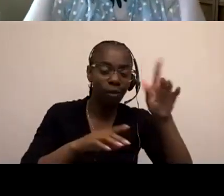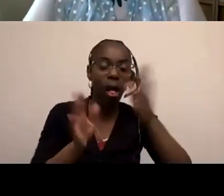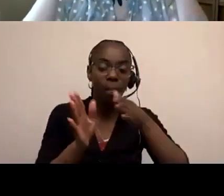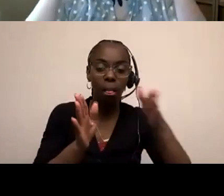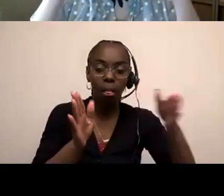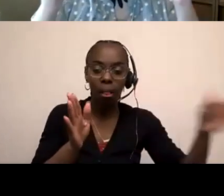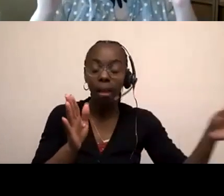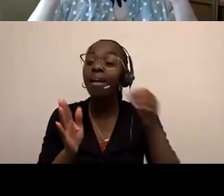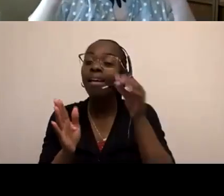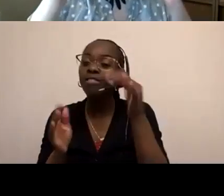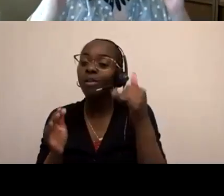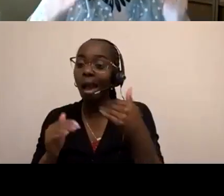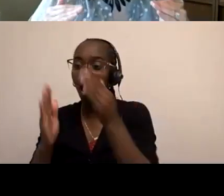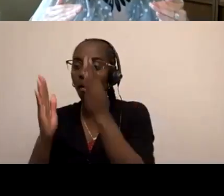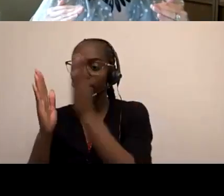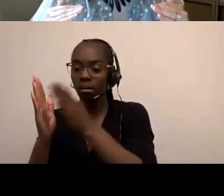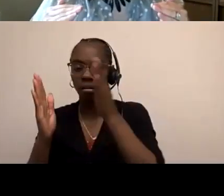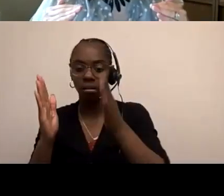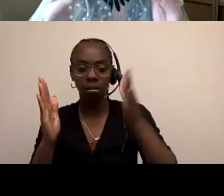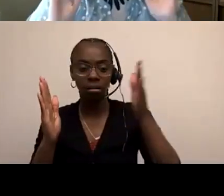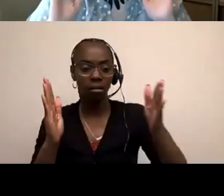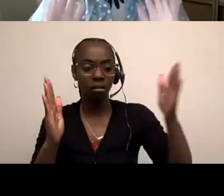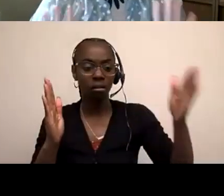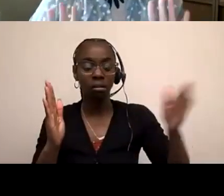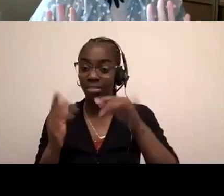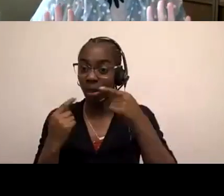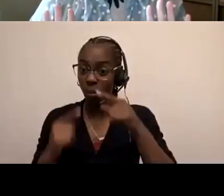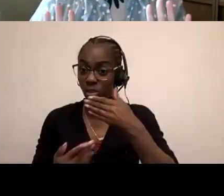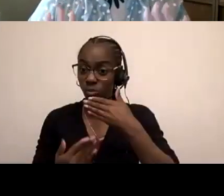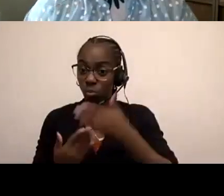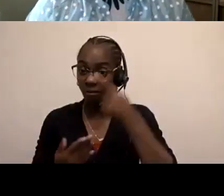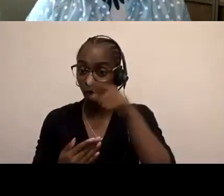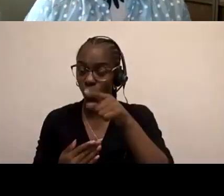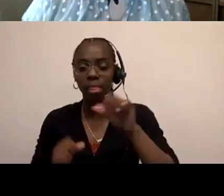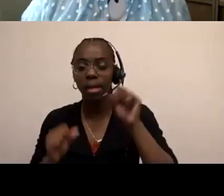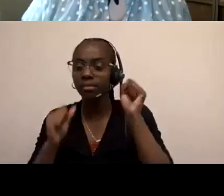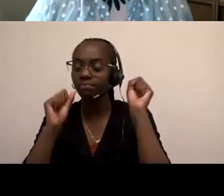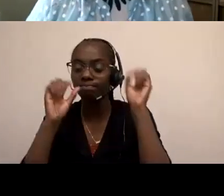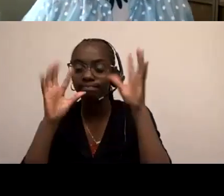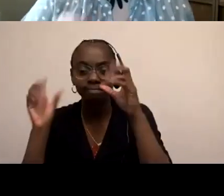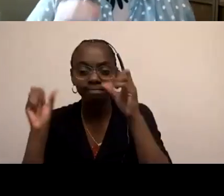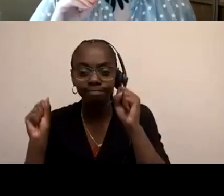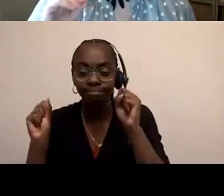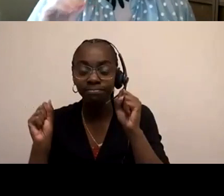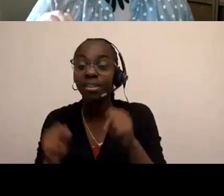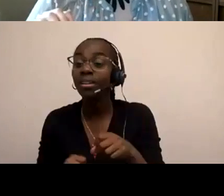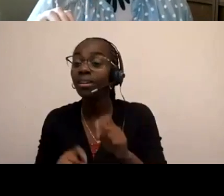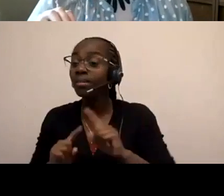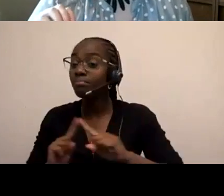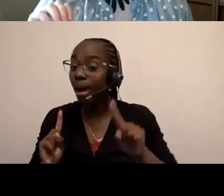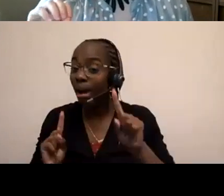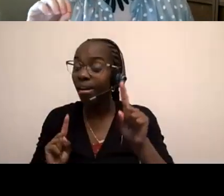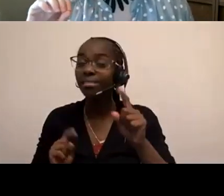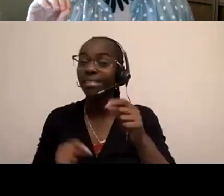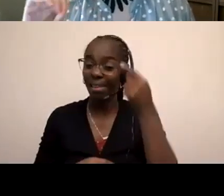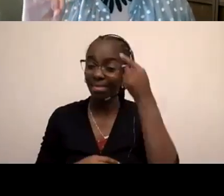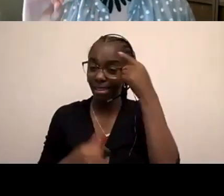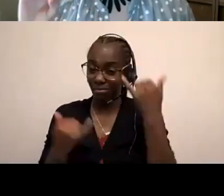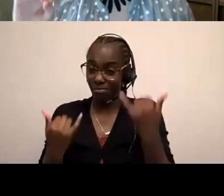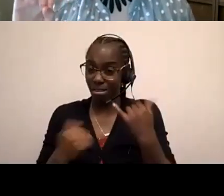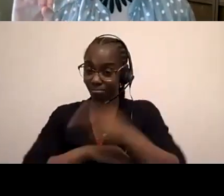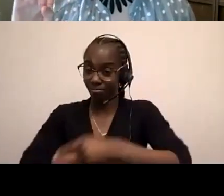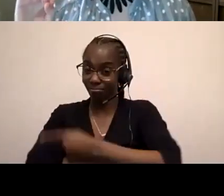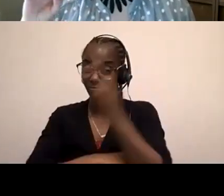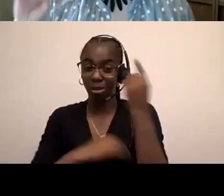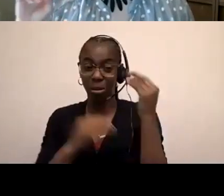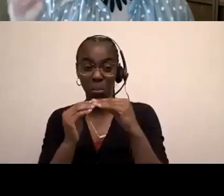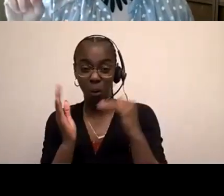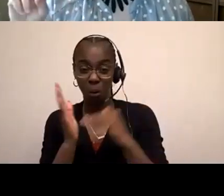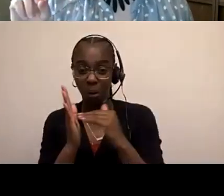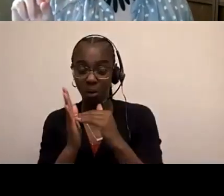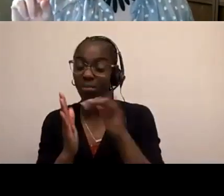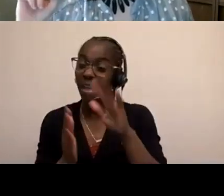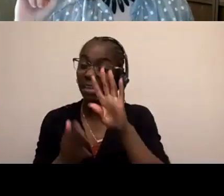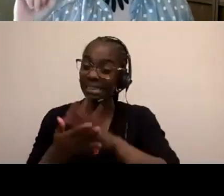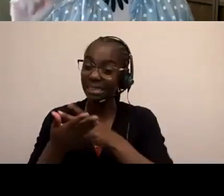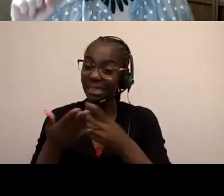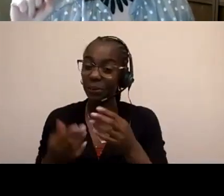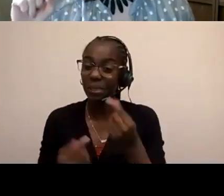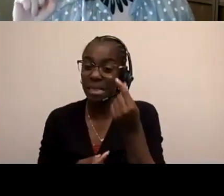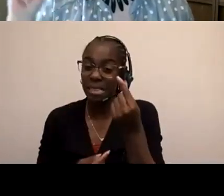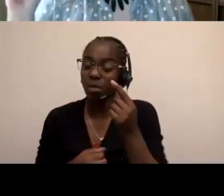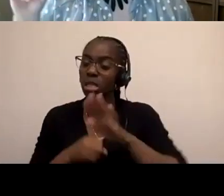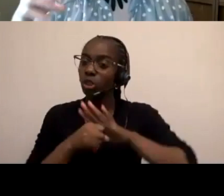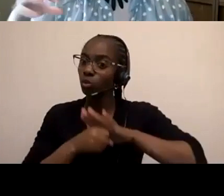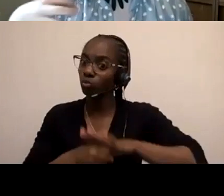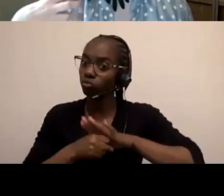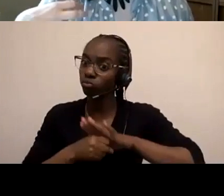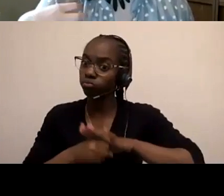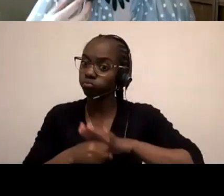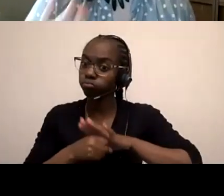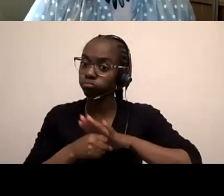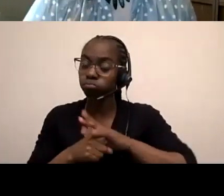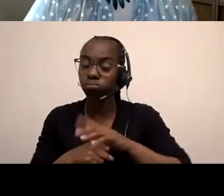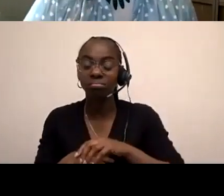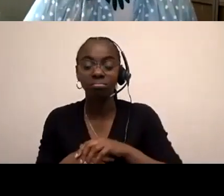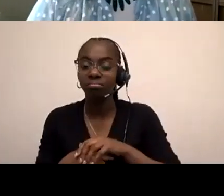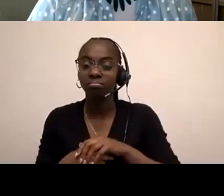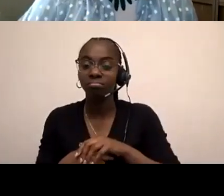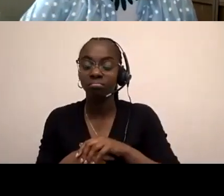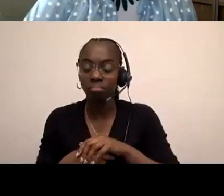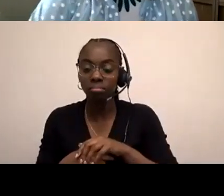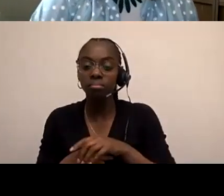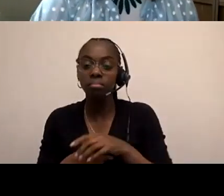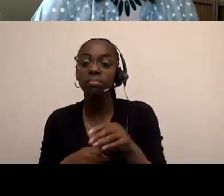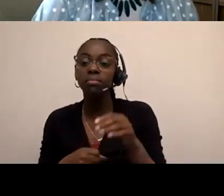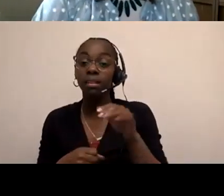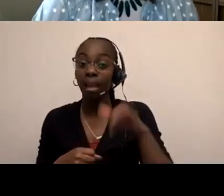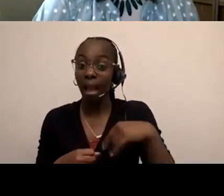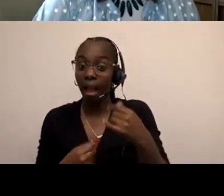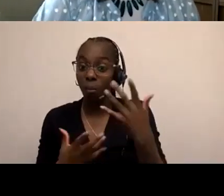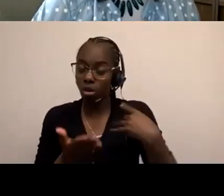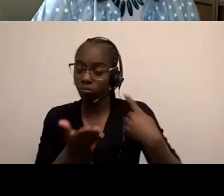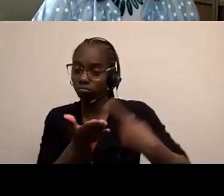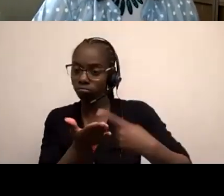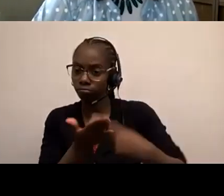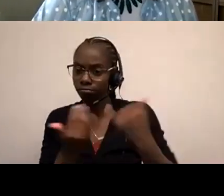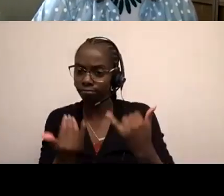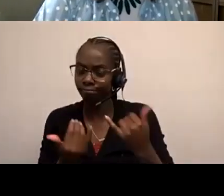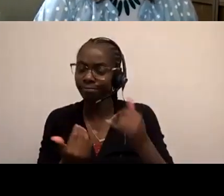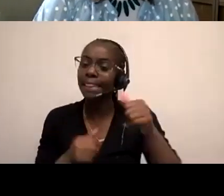THAT STRUCTURED AND IT WORKS FOR YOU THATS FABULOUS, HOWEVER I THINK IN THE TIMES WE ARE IN THAT KIND OF SCHEDULE CAN BE STRESSFUL